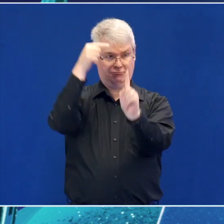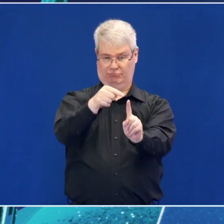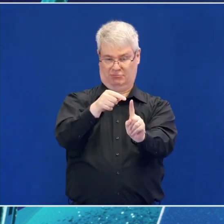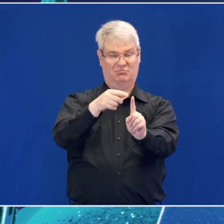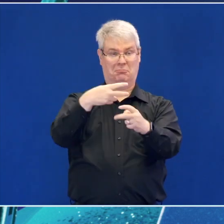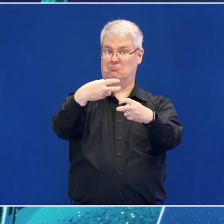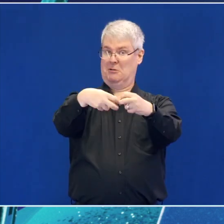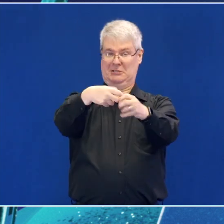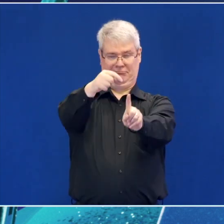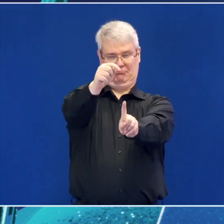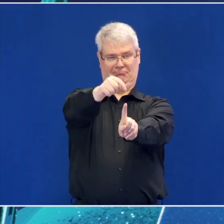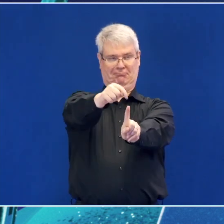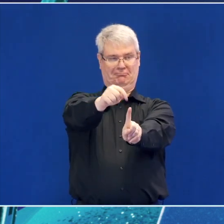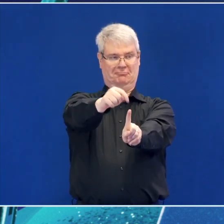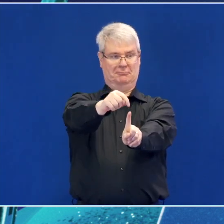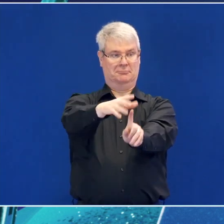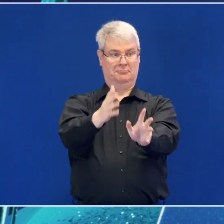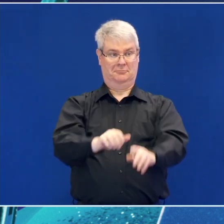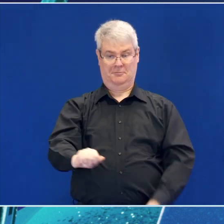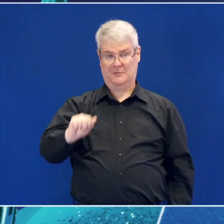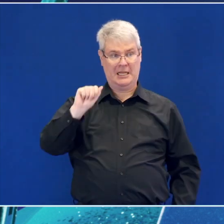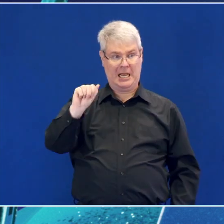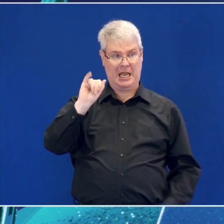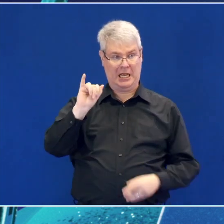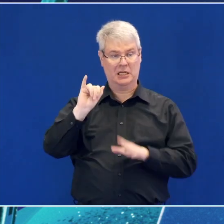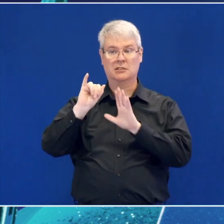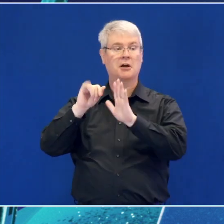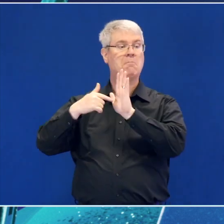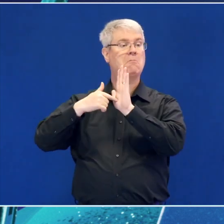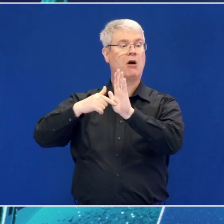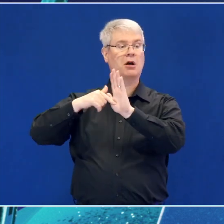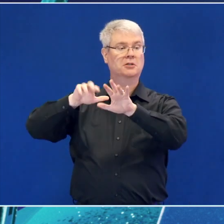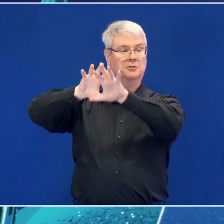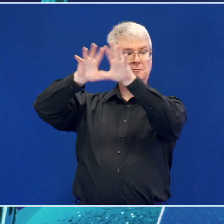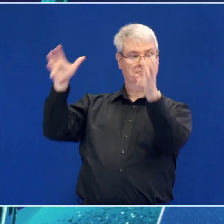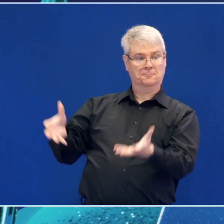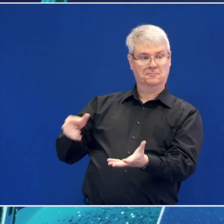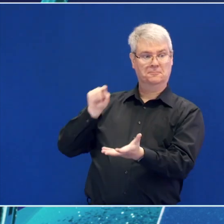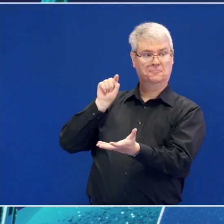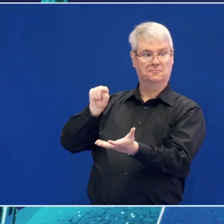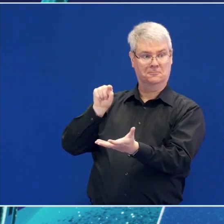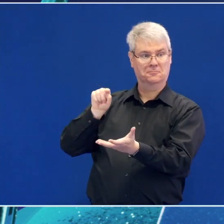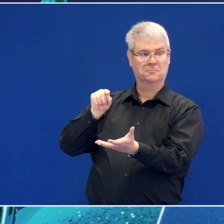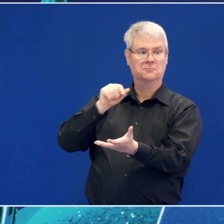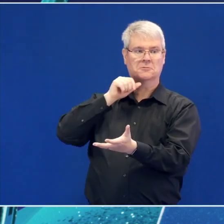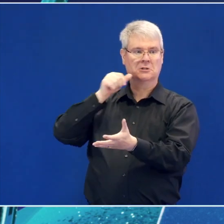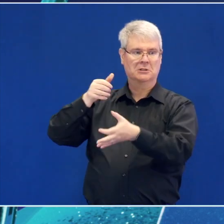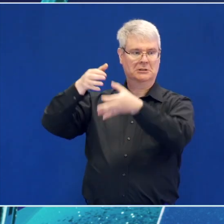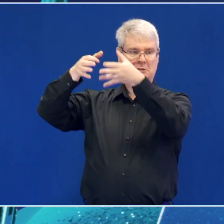AI models are nondeterministic. They're going to generate code, different kinds of code every time you ask them.